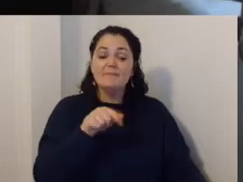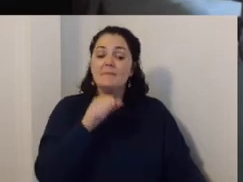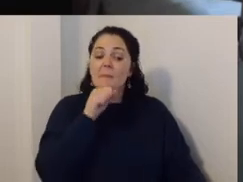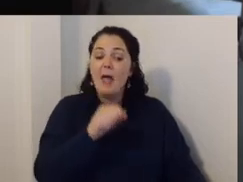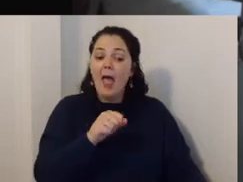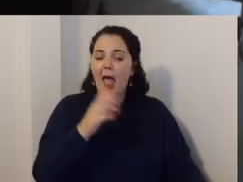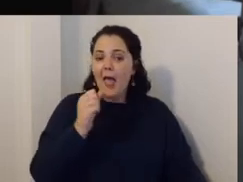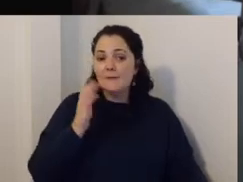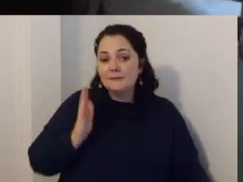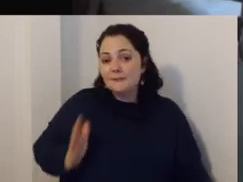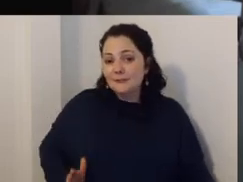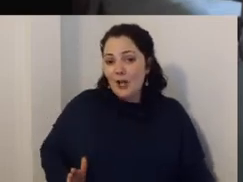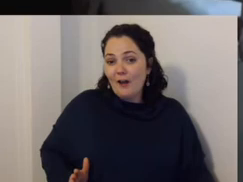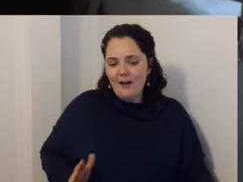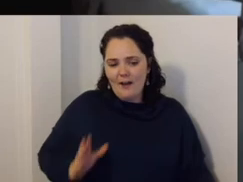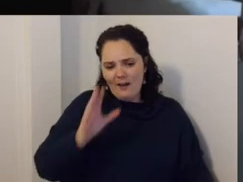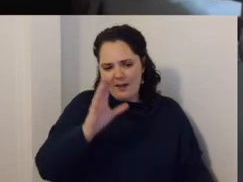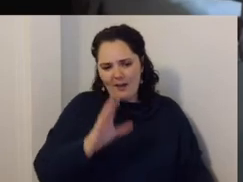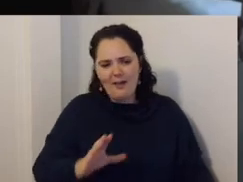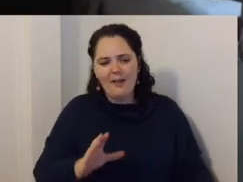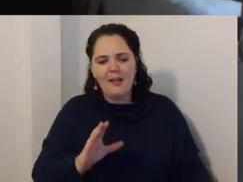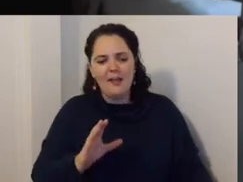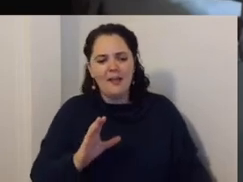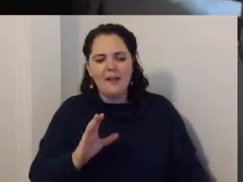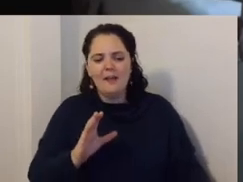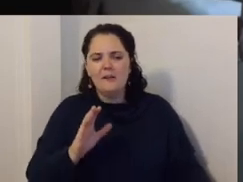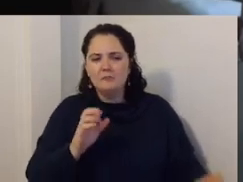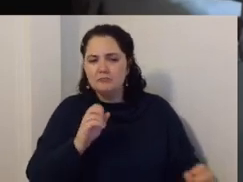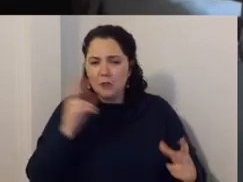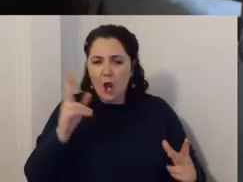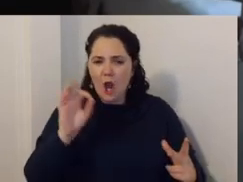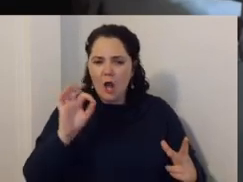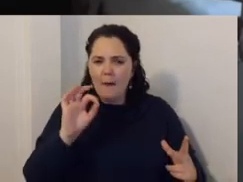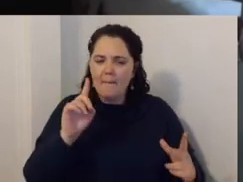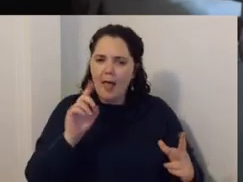all wash away into shadow try you're not going to get in there and give a lot of light or detail